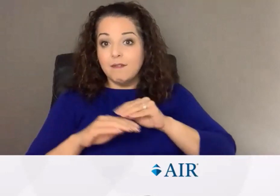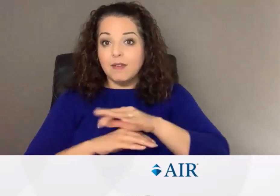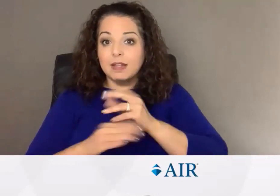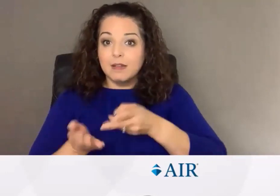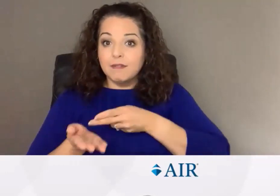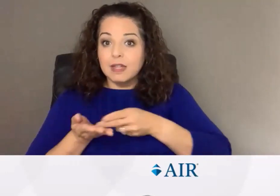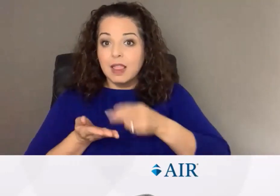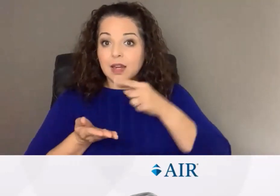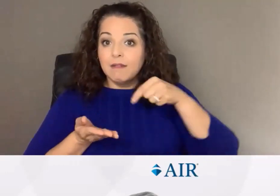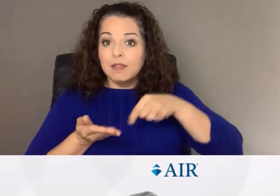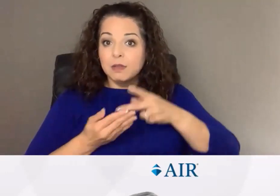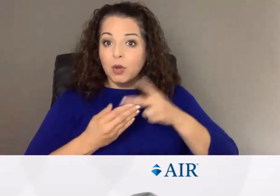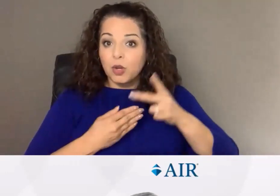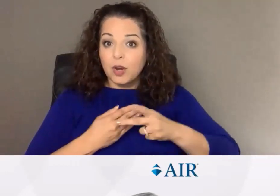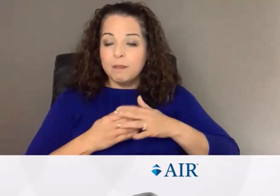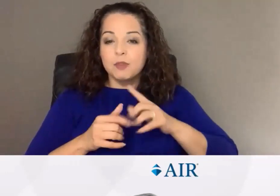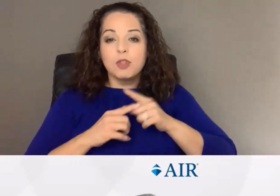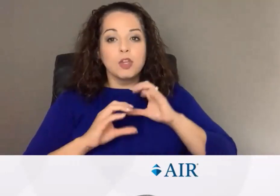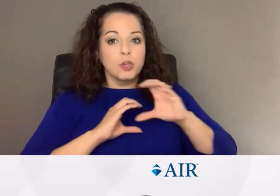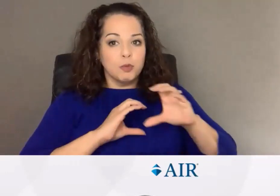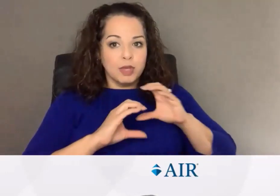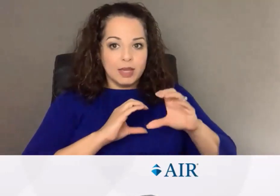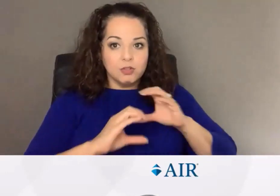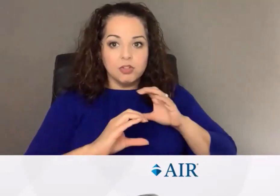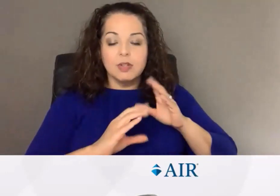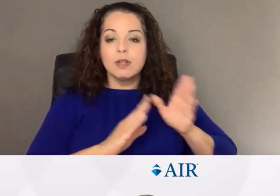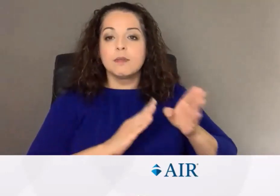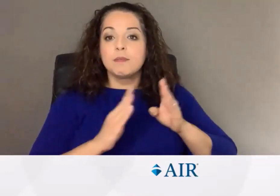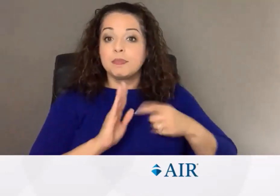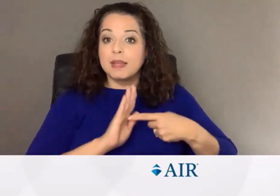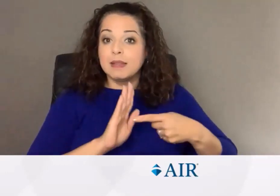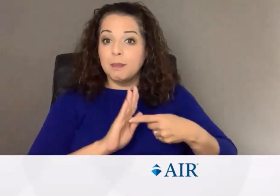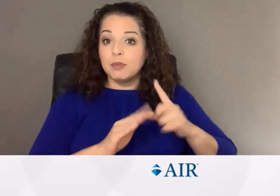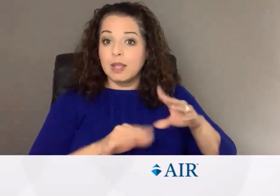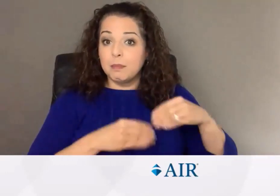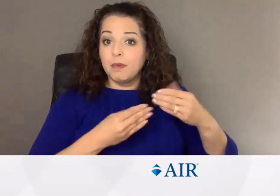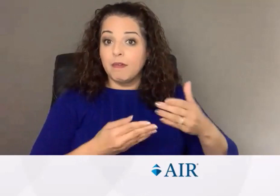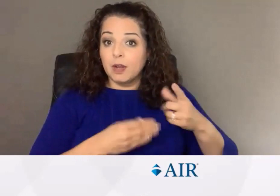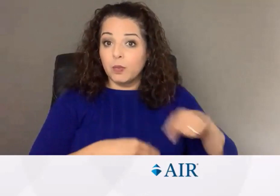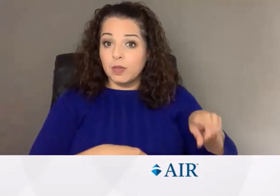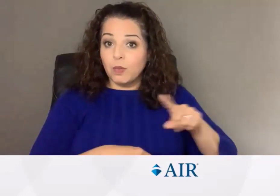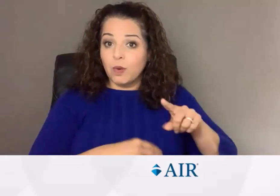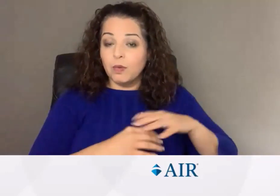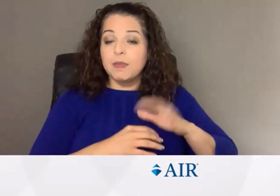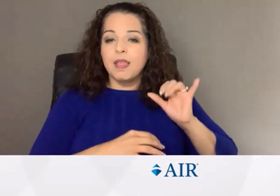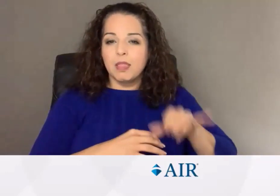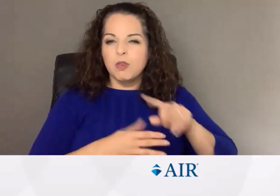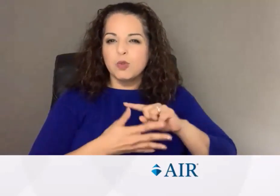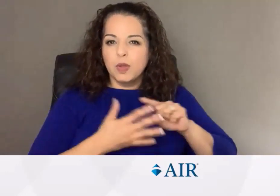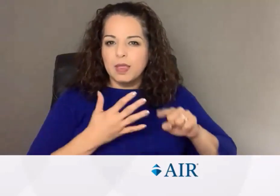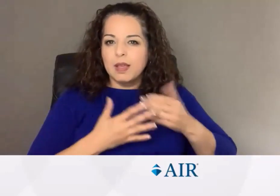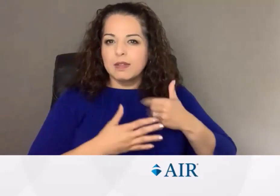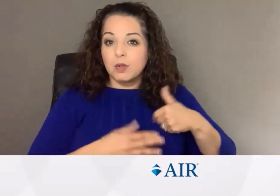So the communication examples that I provided with you, those were things that we developed during the course